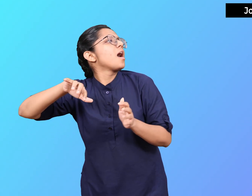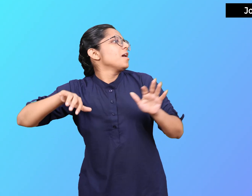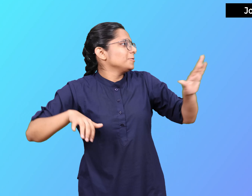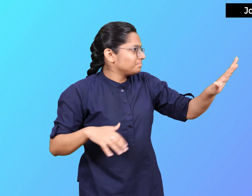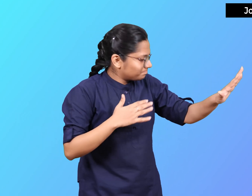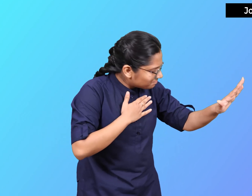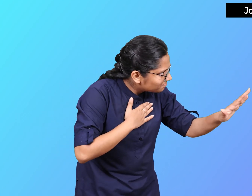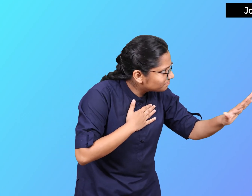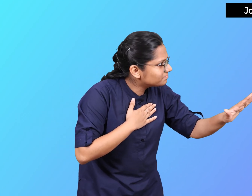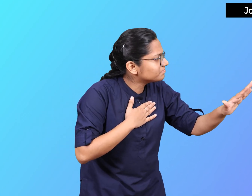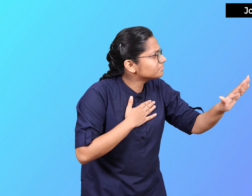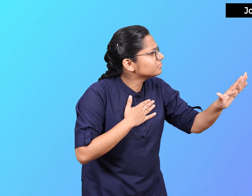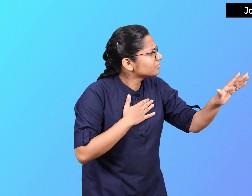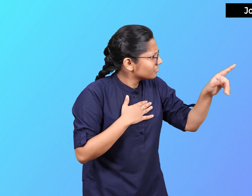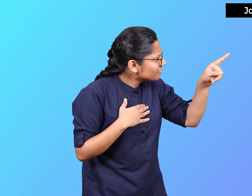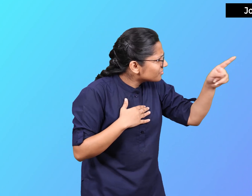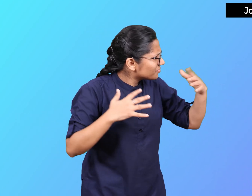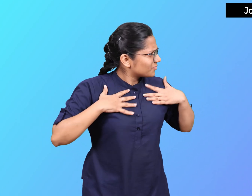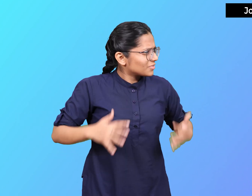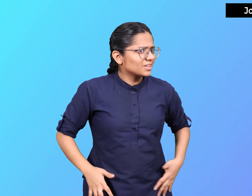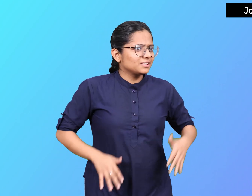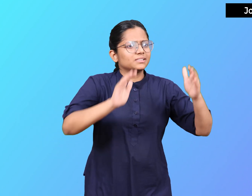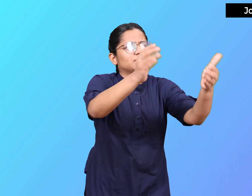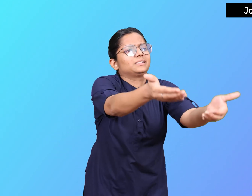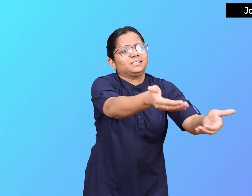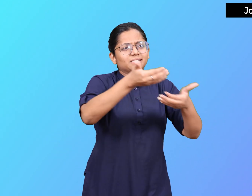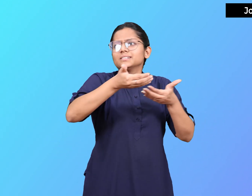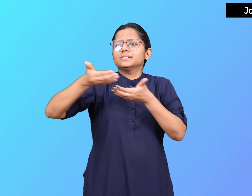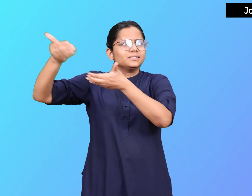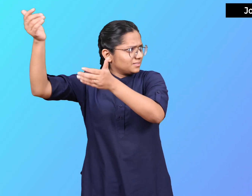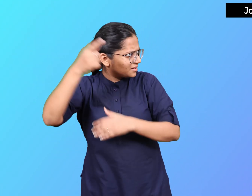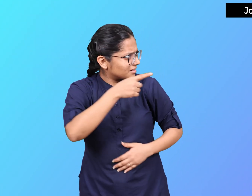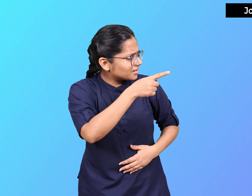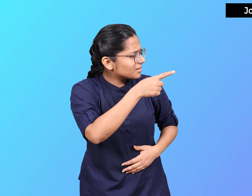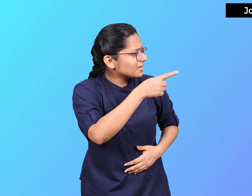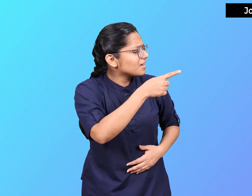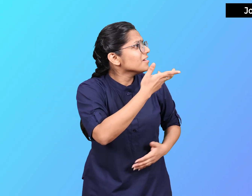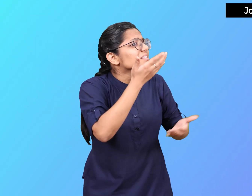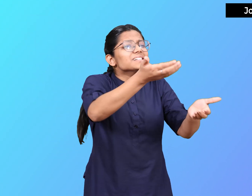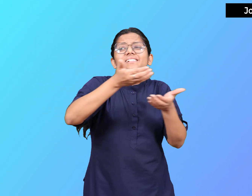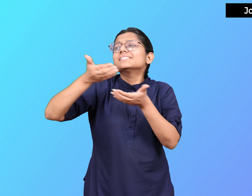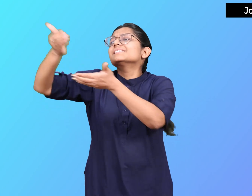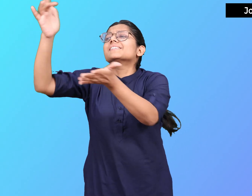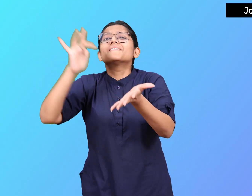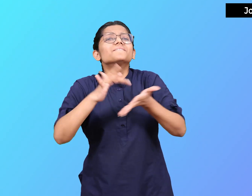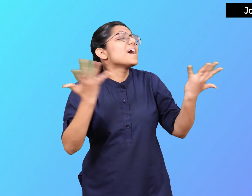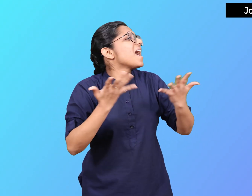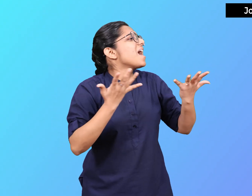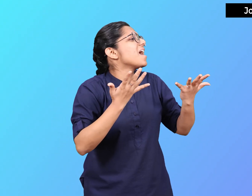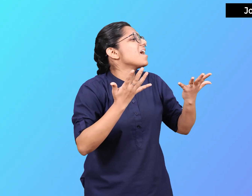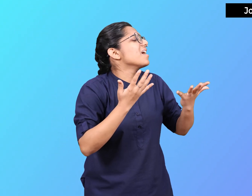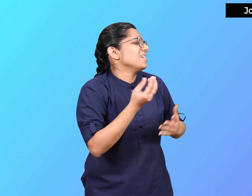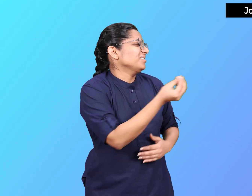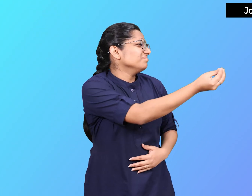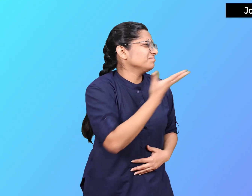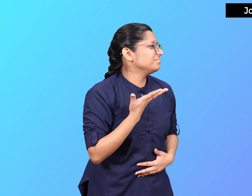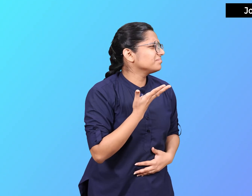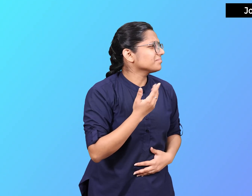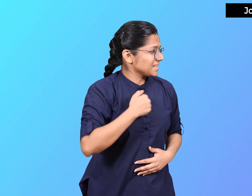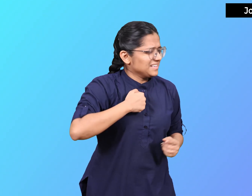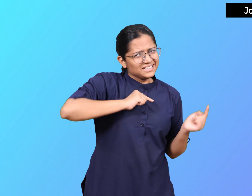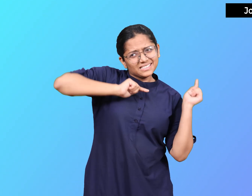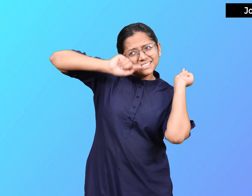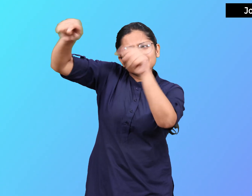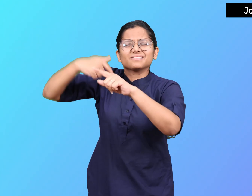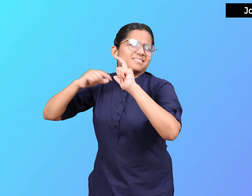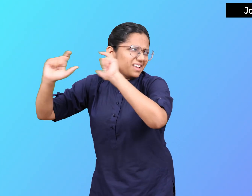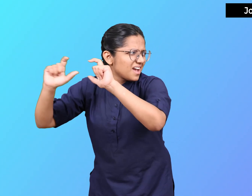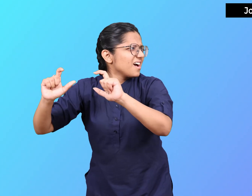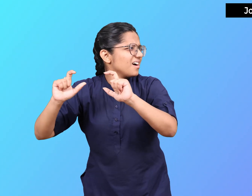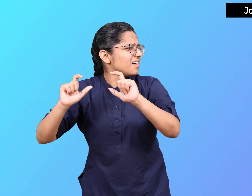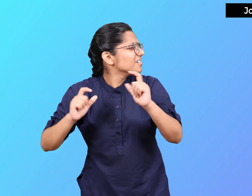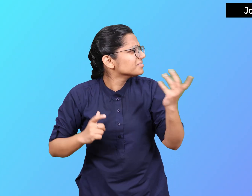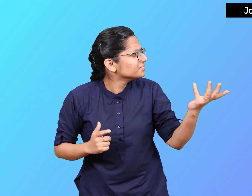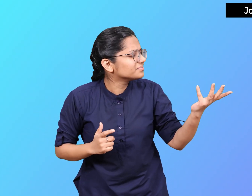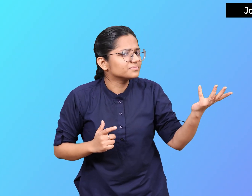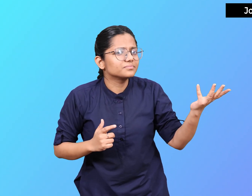So she said to him, “Did you take him away, sir? Tell me where you have put him. I will go and get him.”